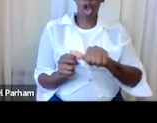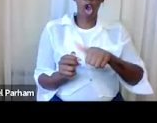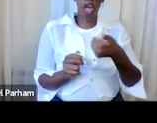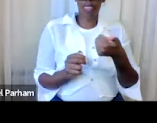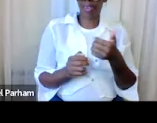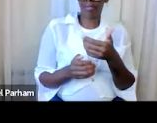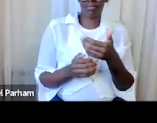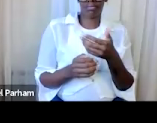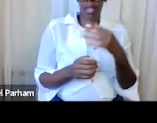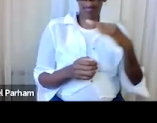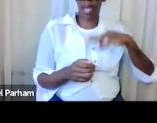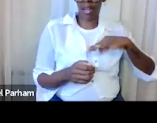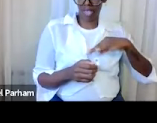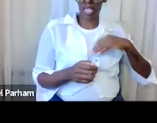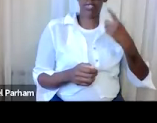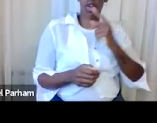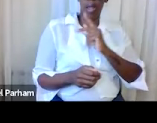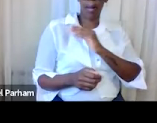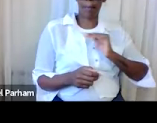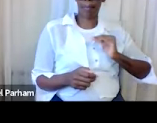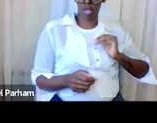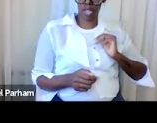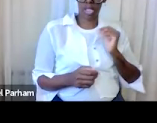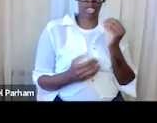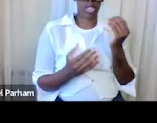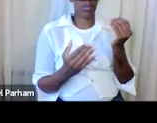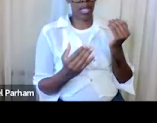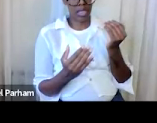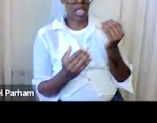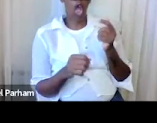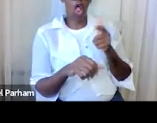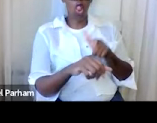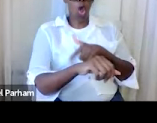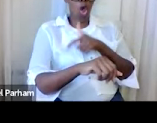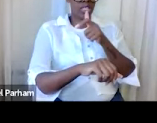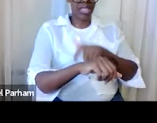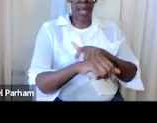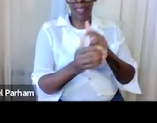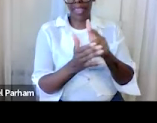for members who anticipate those longer term legal or disciplinary issues going on.